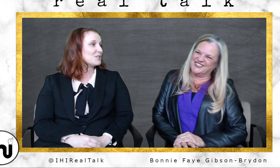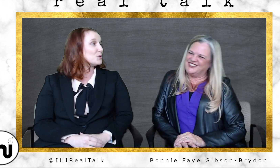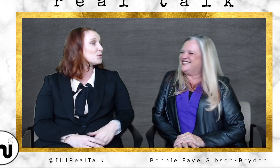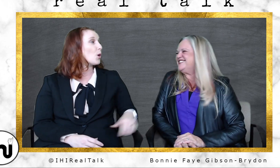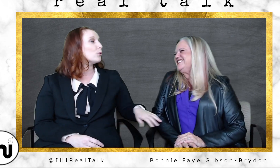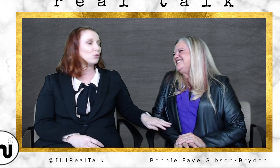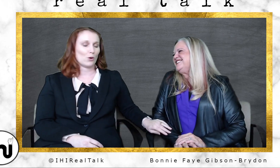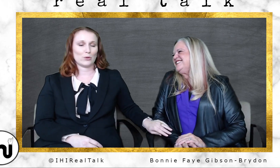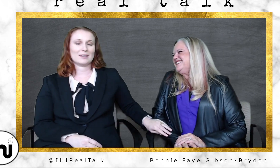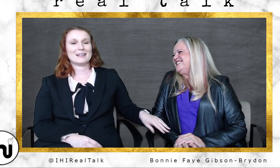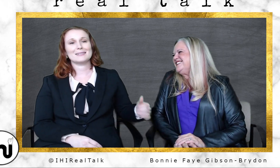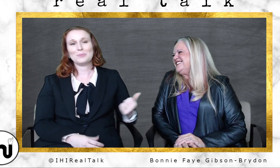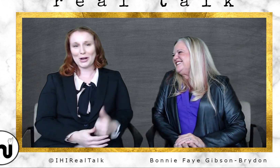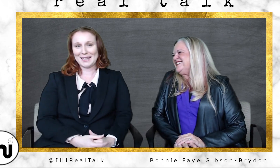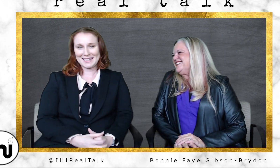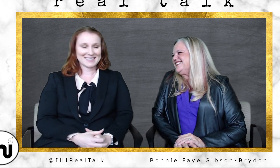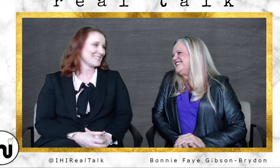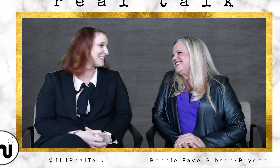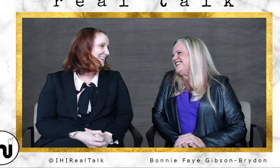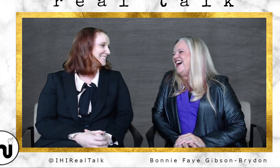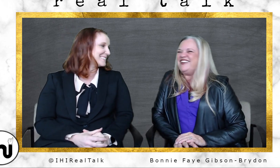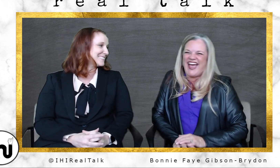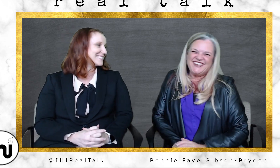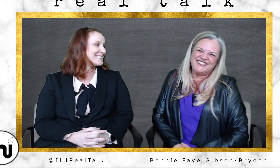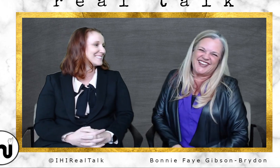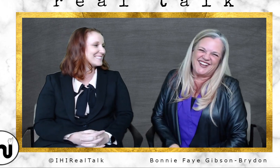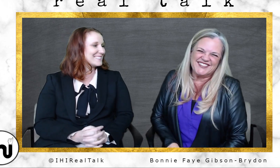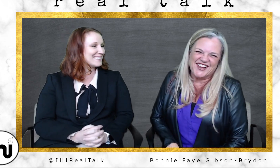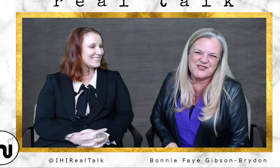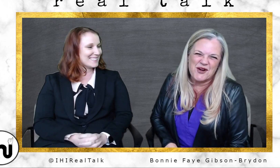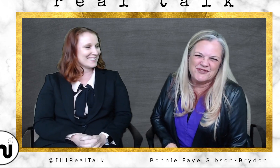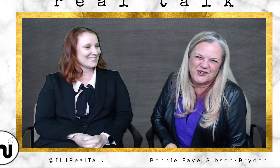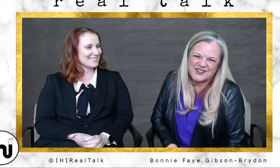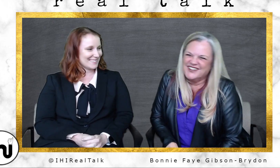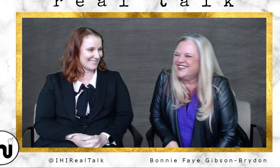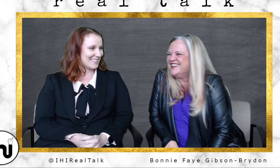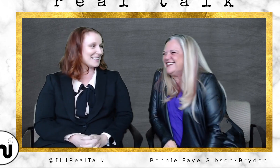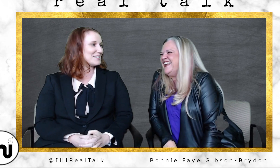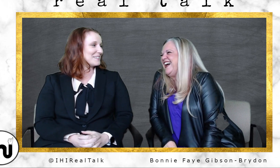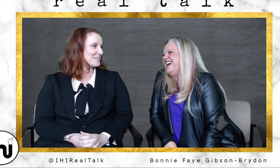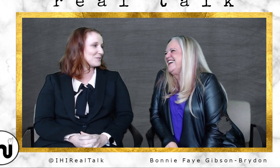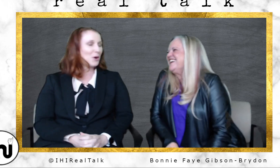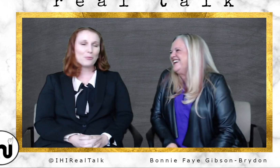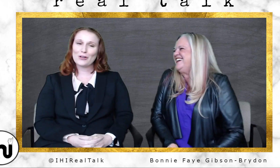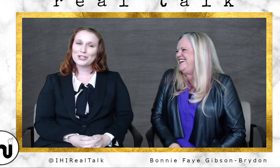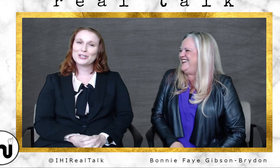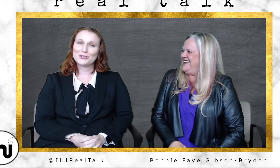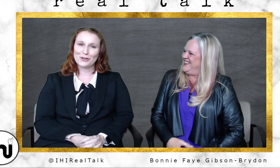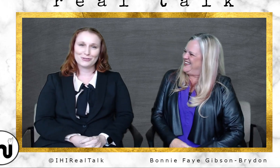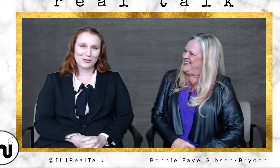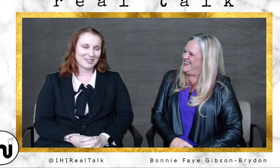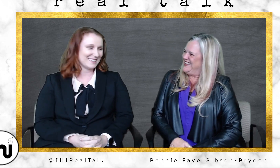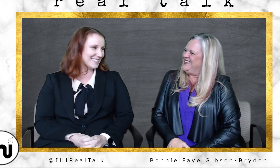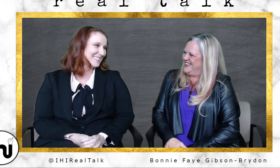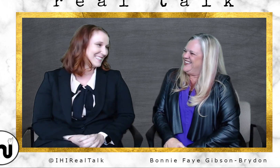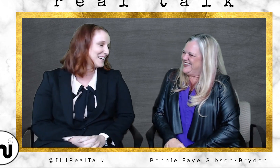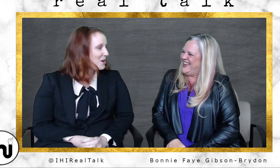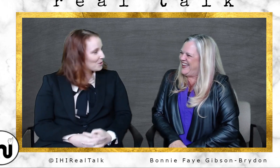Desirée: To grow forward, as Bonnie likes to say. Bonnie: Oh yeah I do that all the time: grow forward. Yeah Desirée: To grow forward, to grow professionally. Bonnie: Yeah...